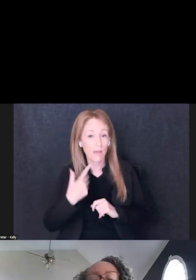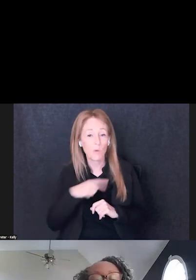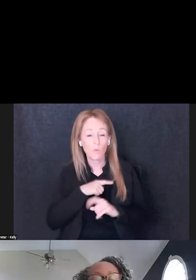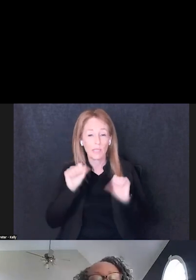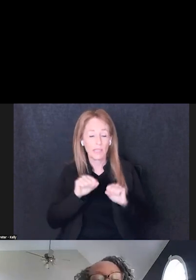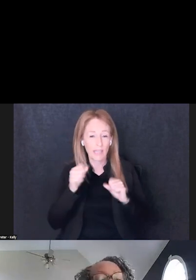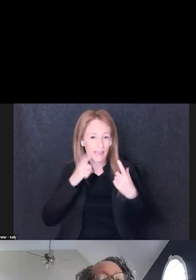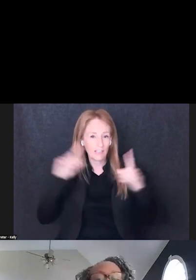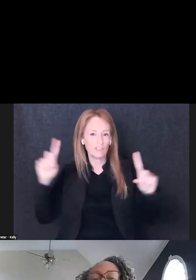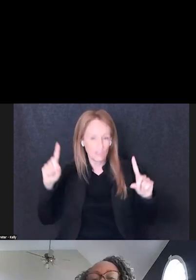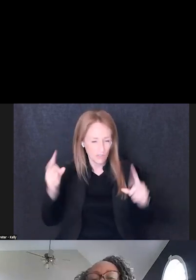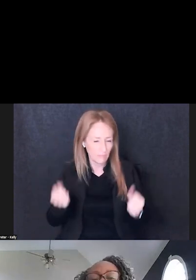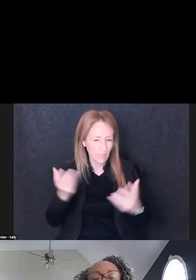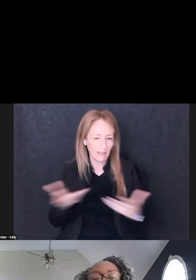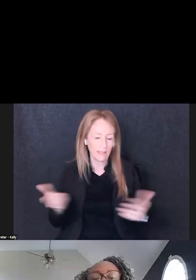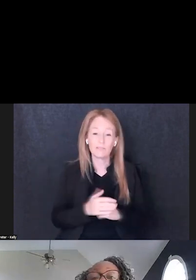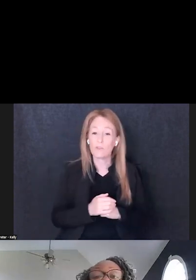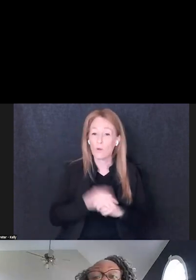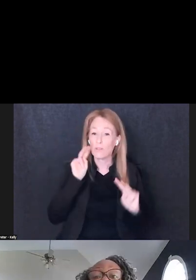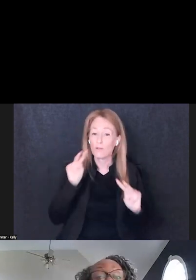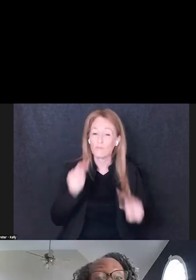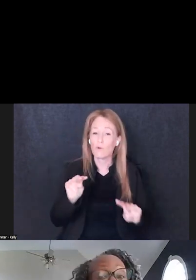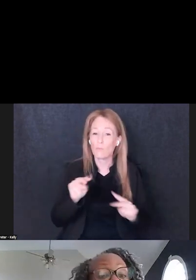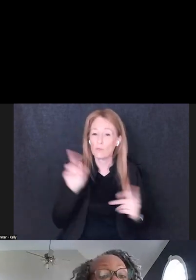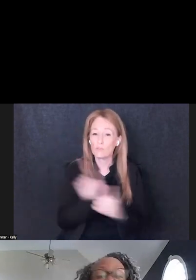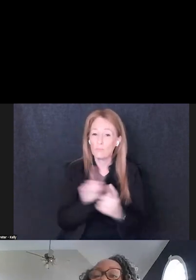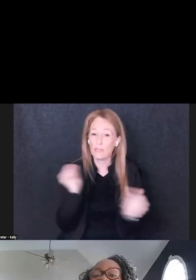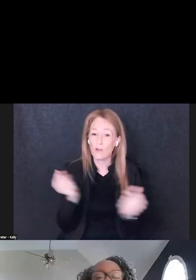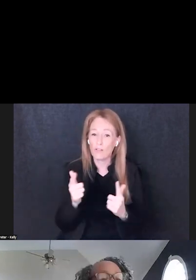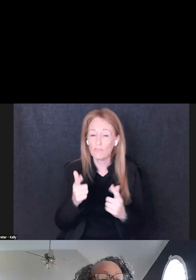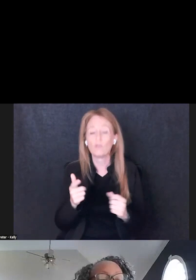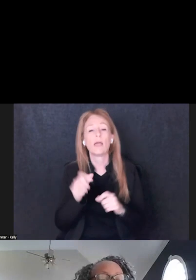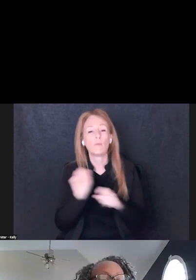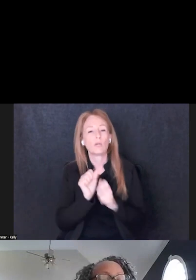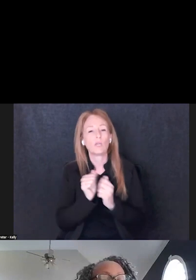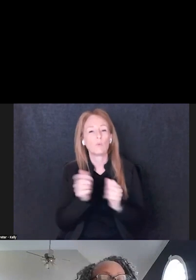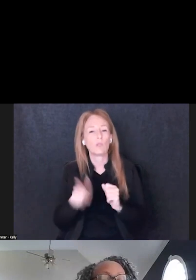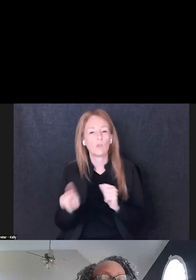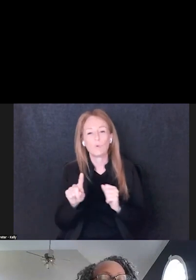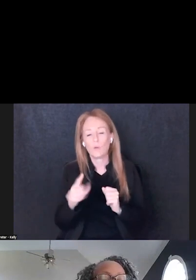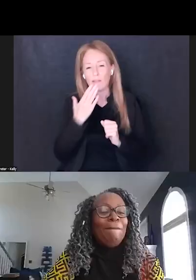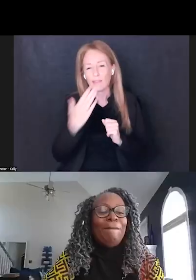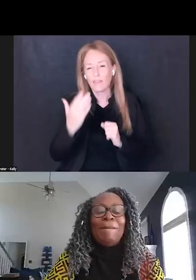LOOKING FORWARD TO MEETING ALL OF YOU AND WORKING WITH ALL OF YOU. THANKS FOR WELCOMING ME TO THE GROUP.